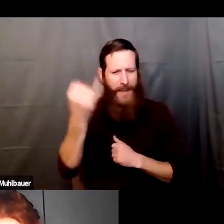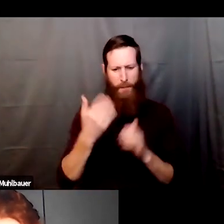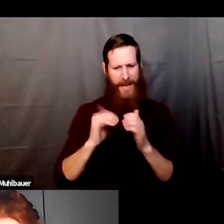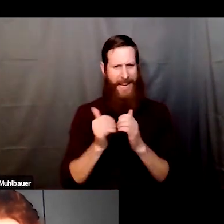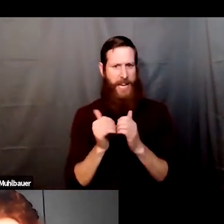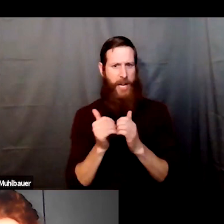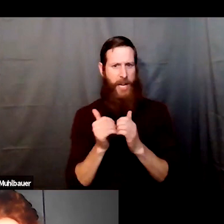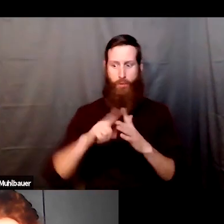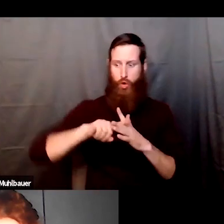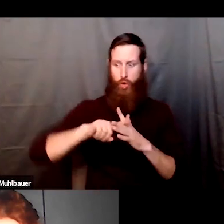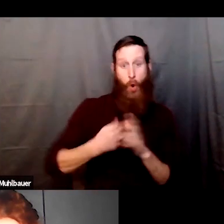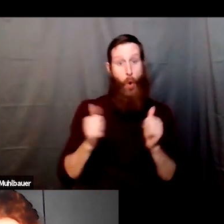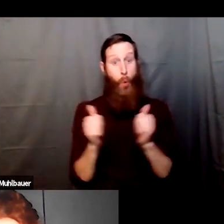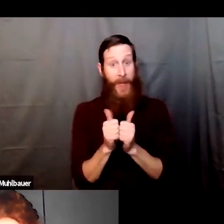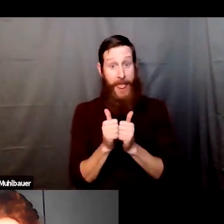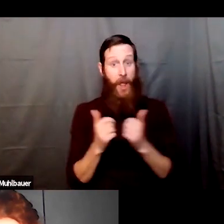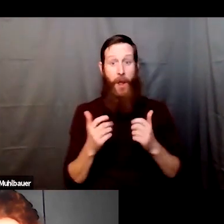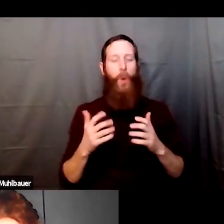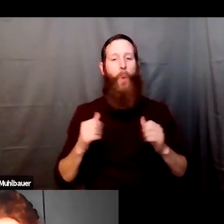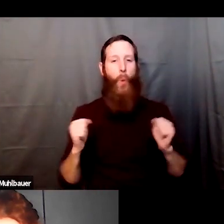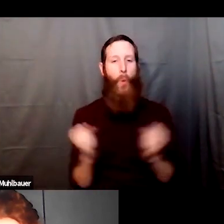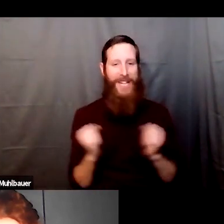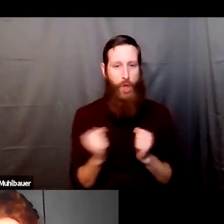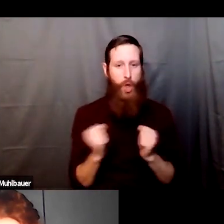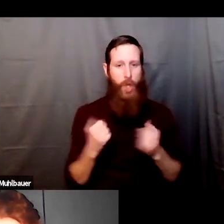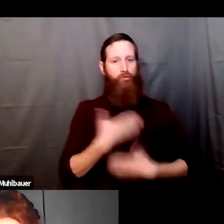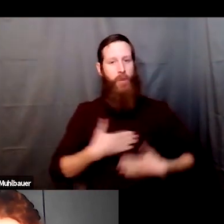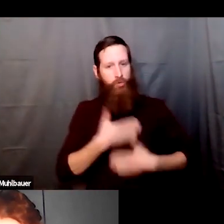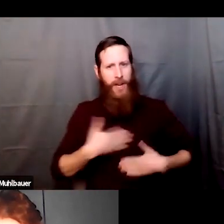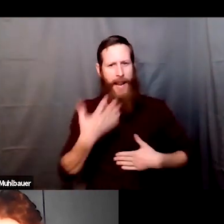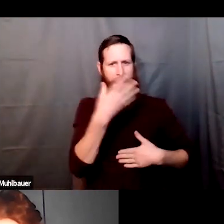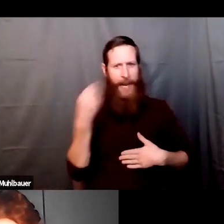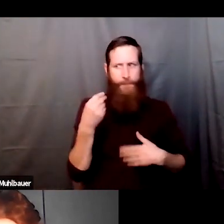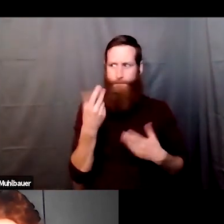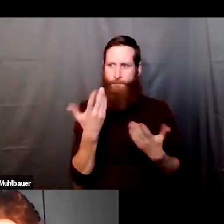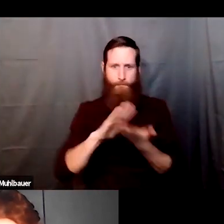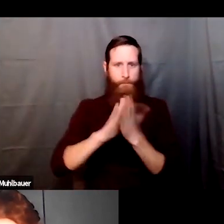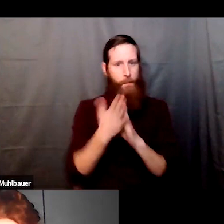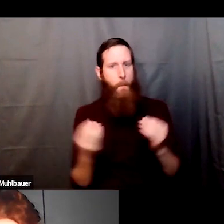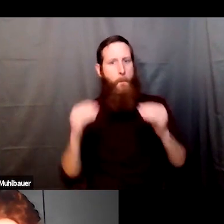started with winter recreation and ways to learn more, to get more education.